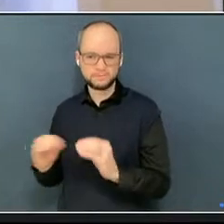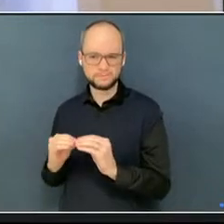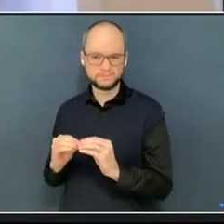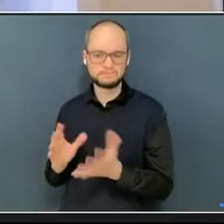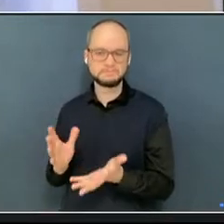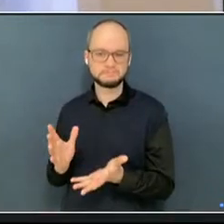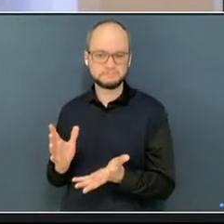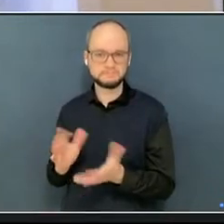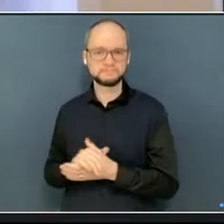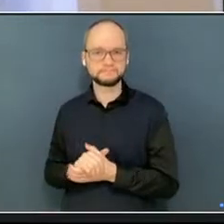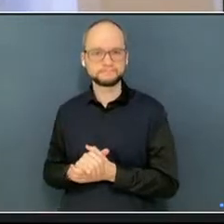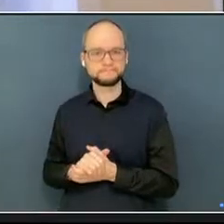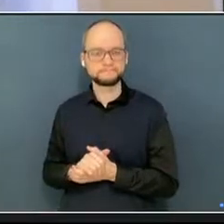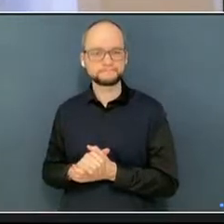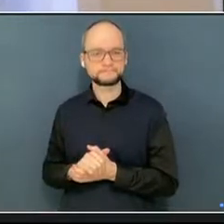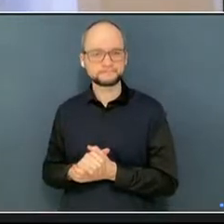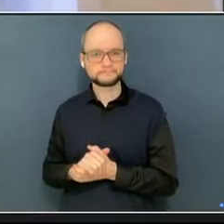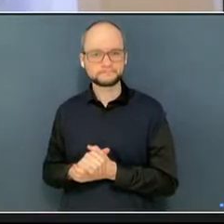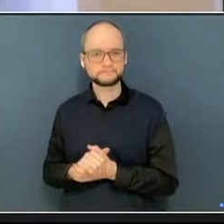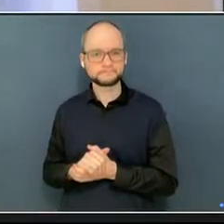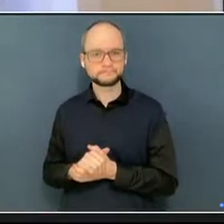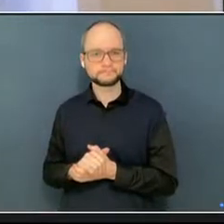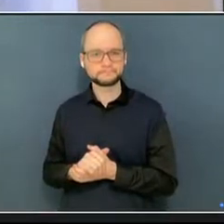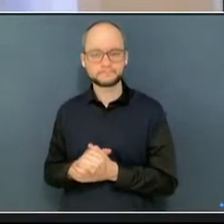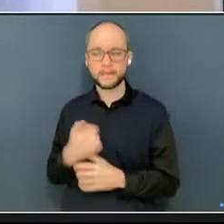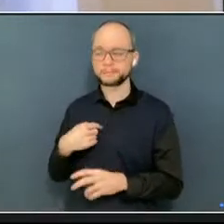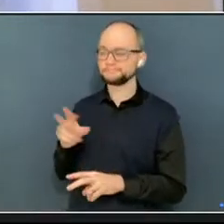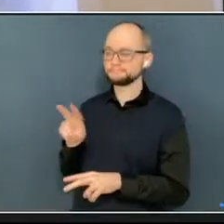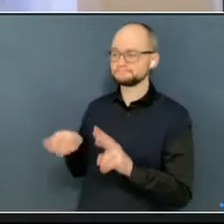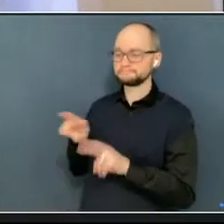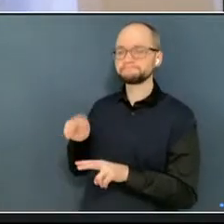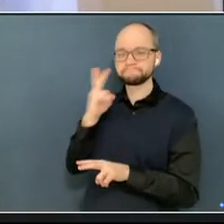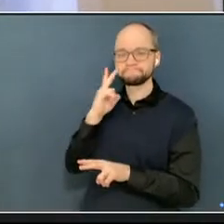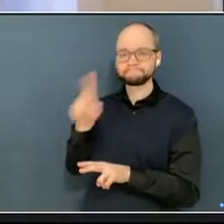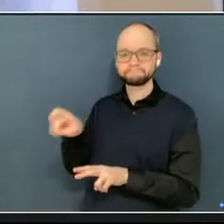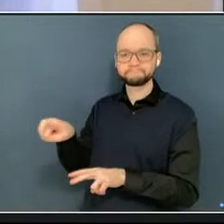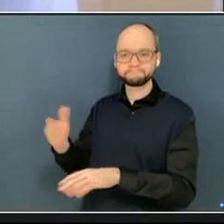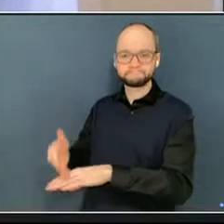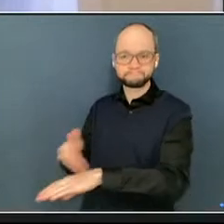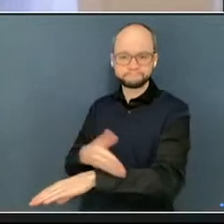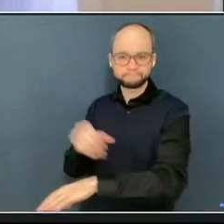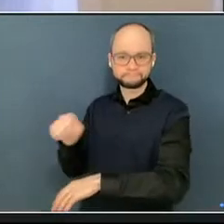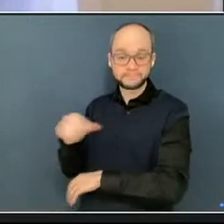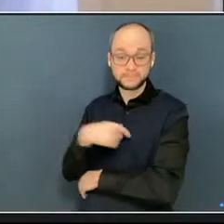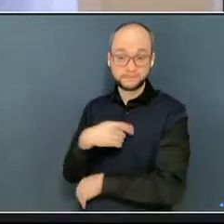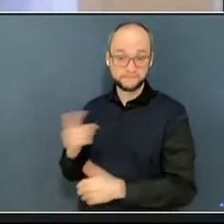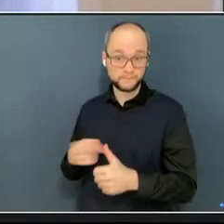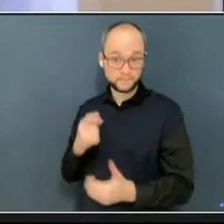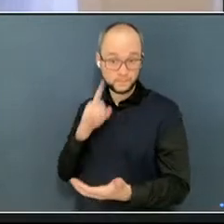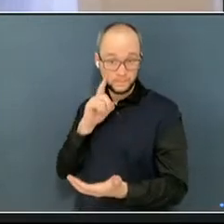I could see it needed some improvements. The first thing I notice is that the outhouses and